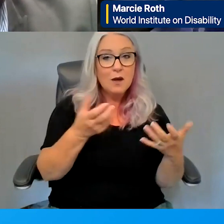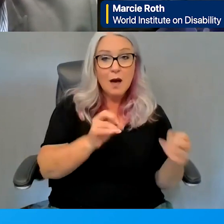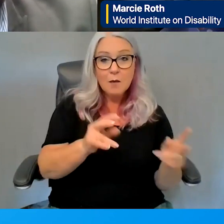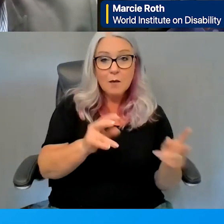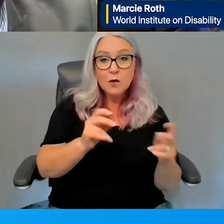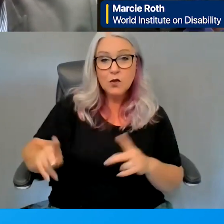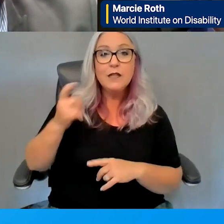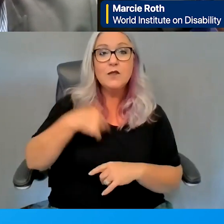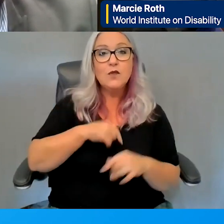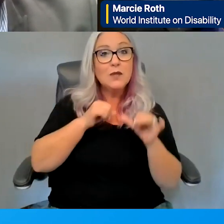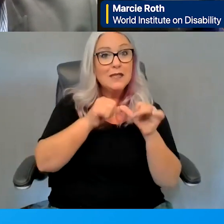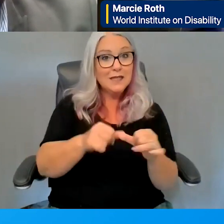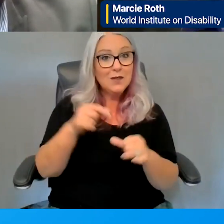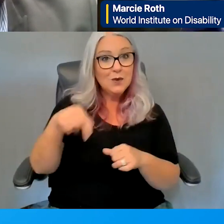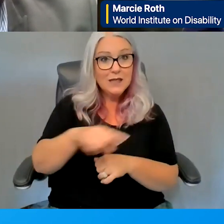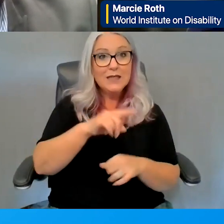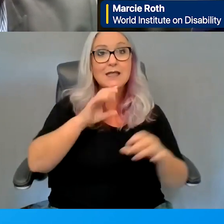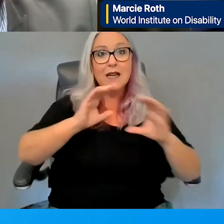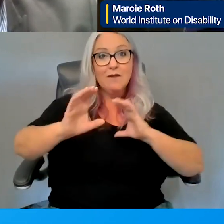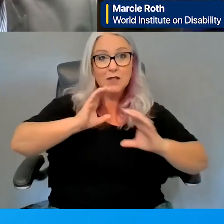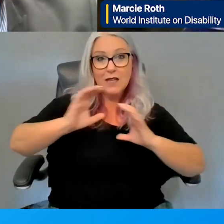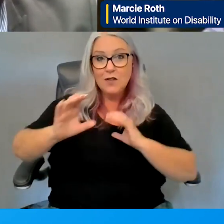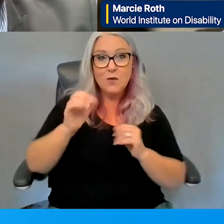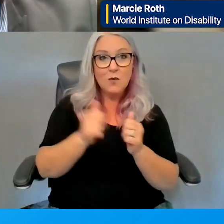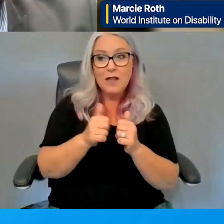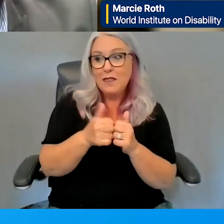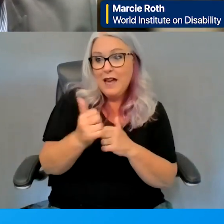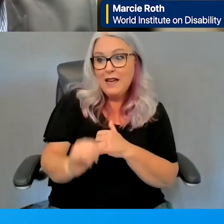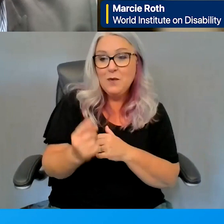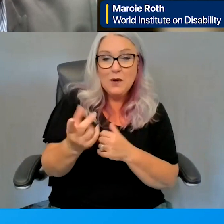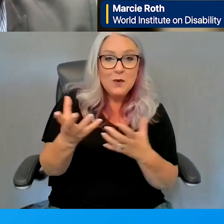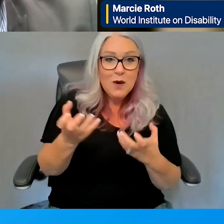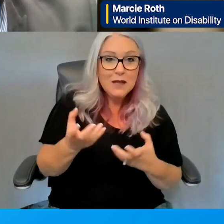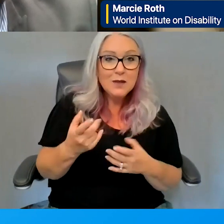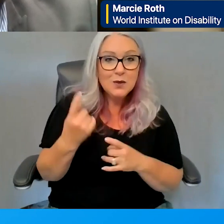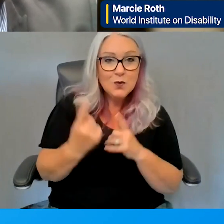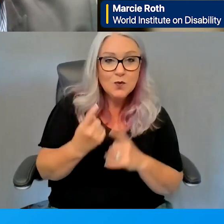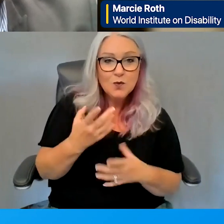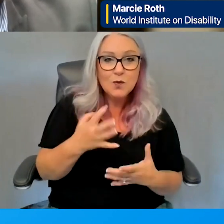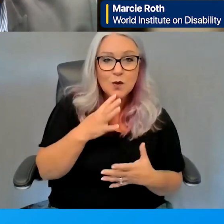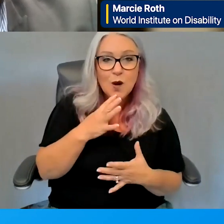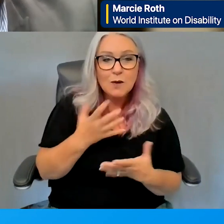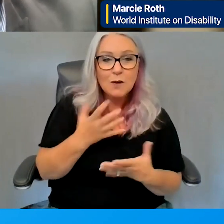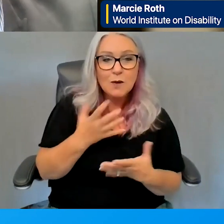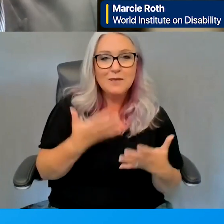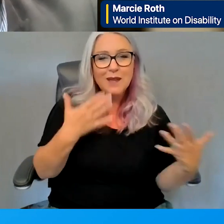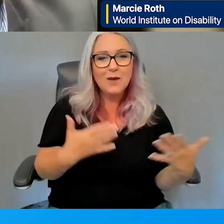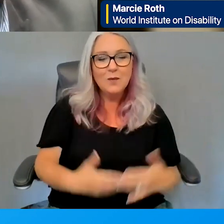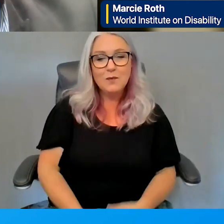conversation with any one who would like to do that. Thank you. Thank you